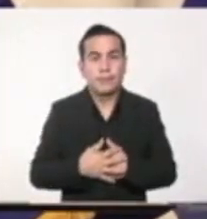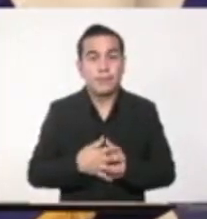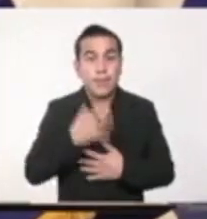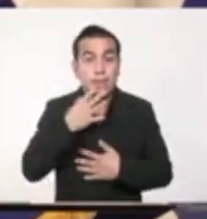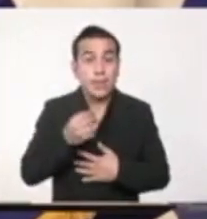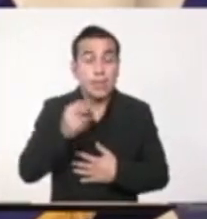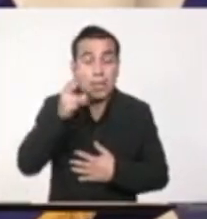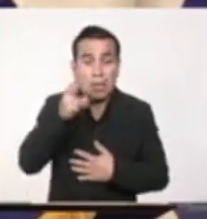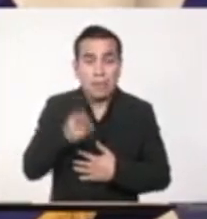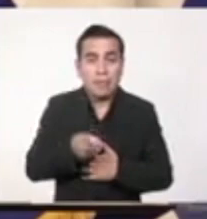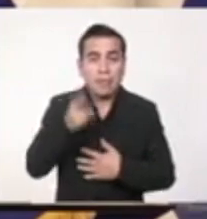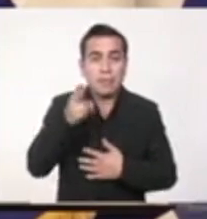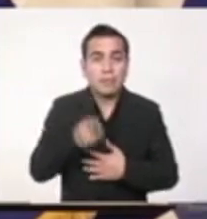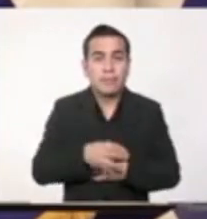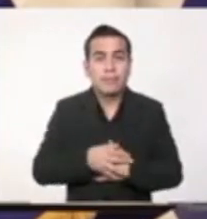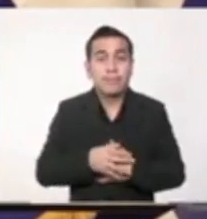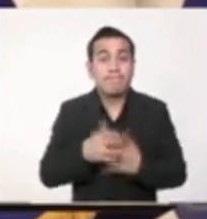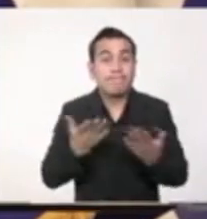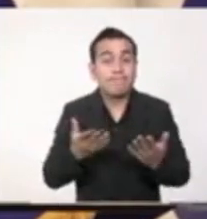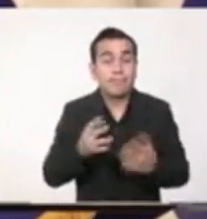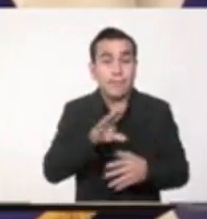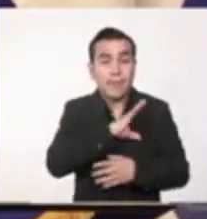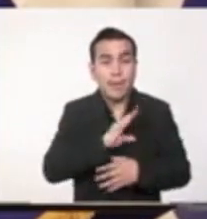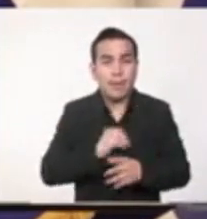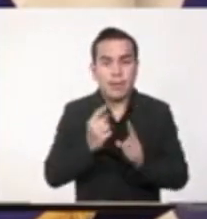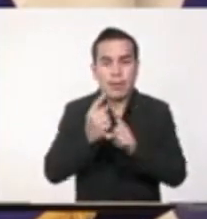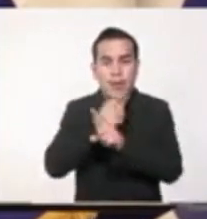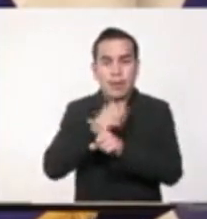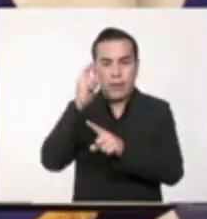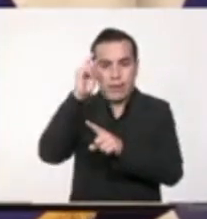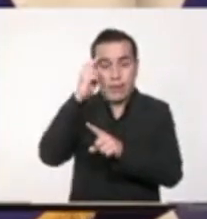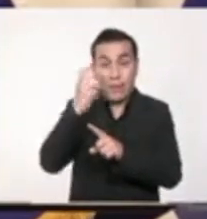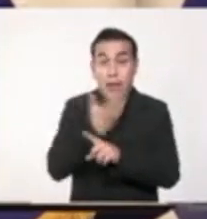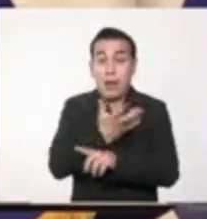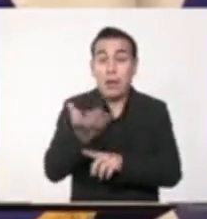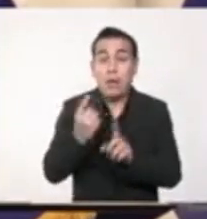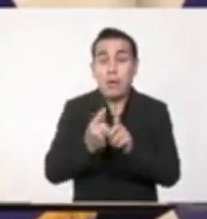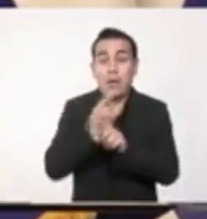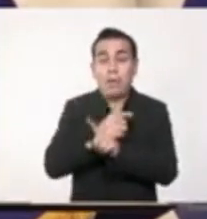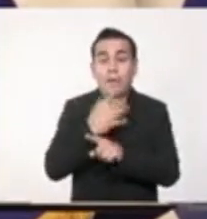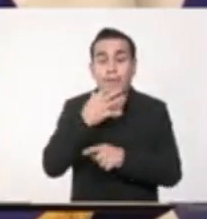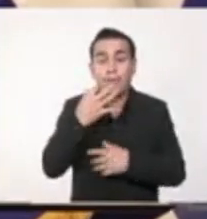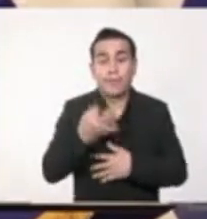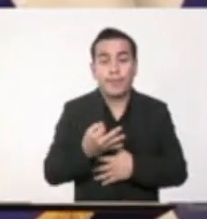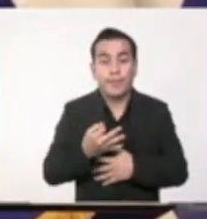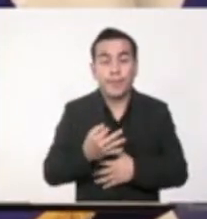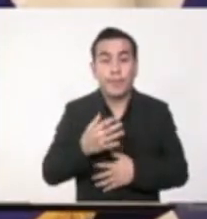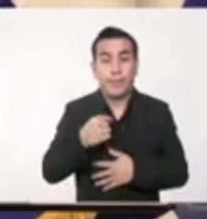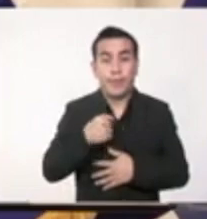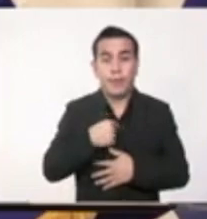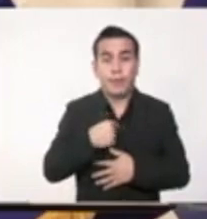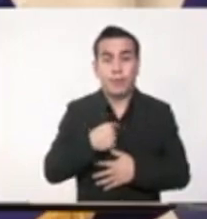itself, for El Salvador to change, things have to change, no, me, I was not scared when I saw the